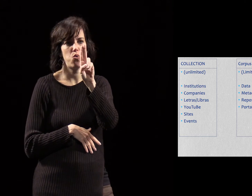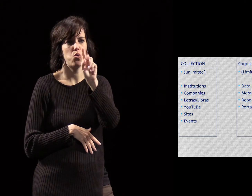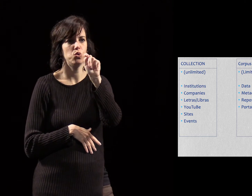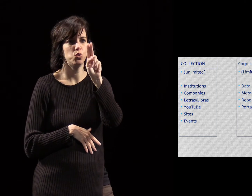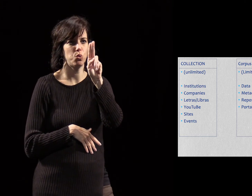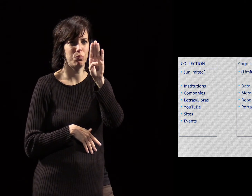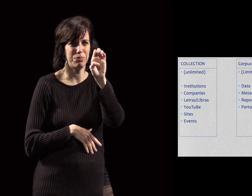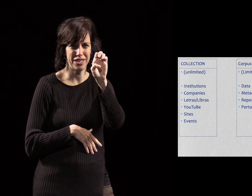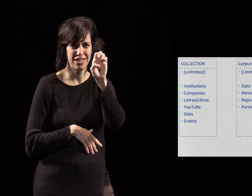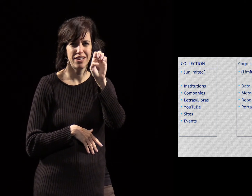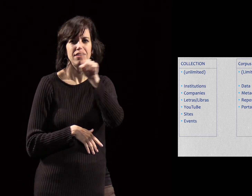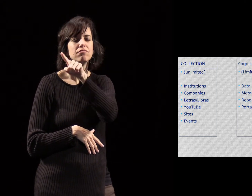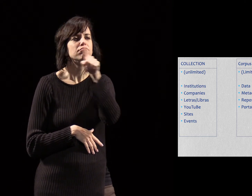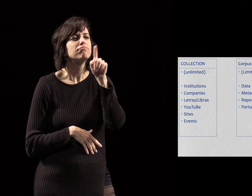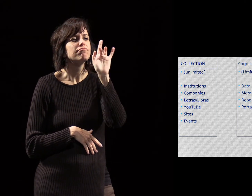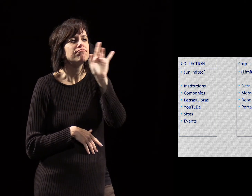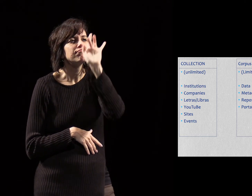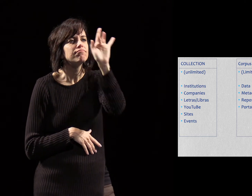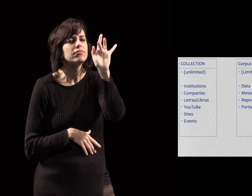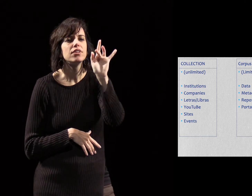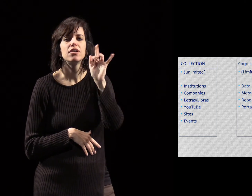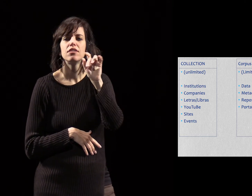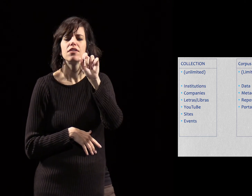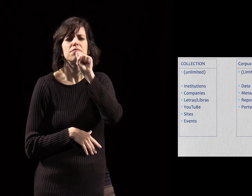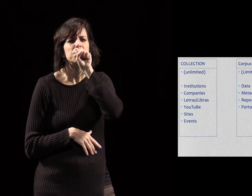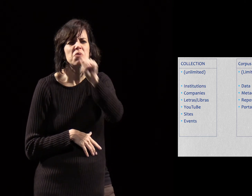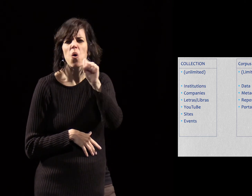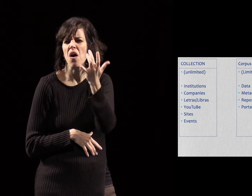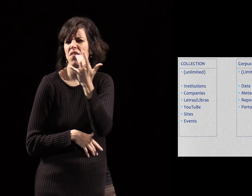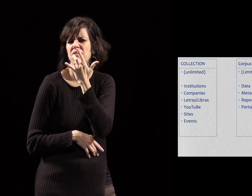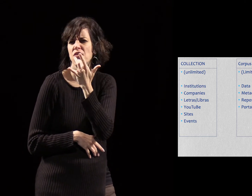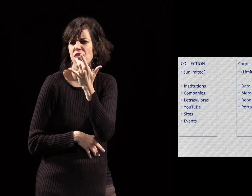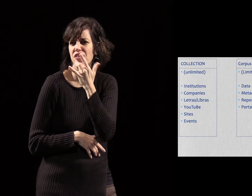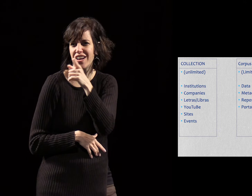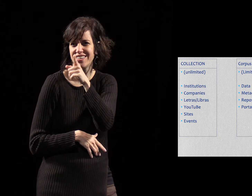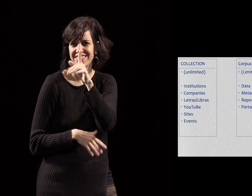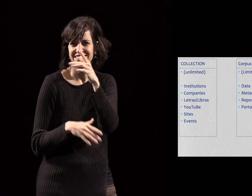And I had mentioned that I use YouTube for some of my sources. And I love YouTube.